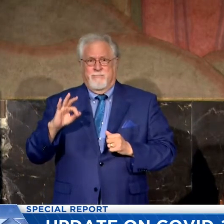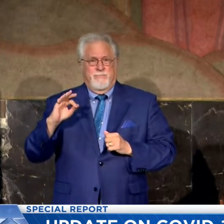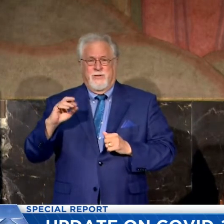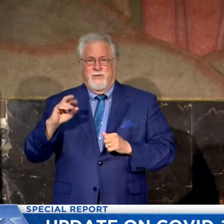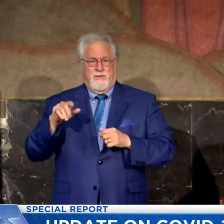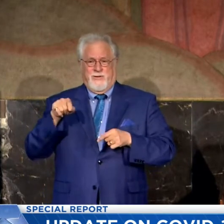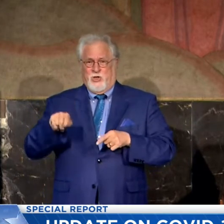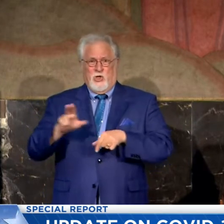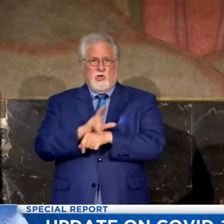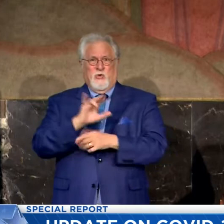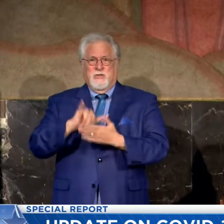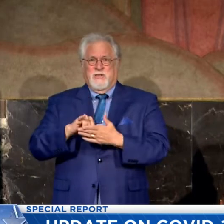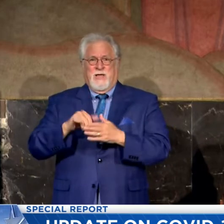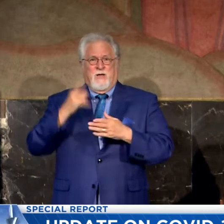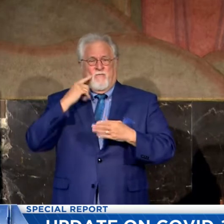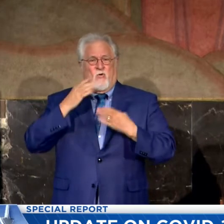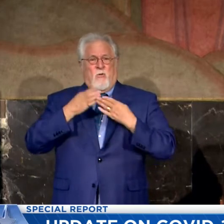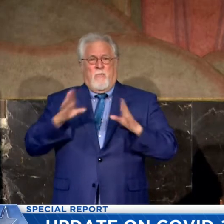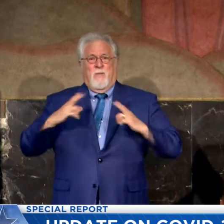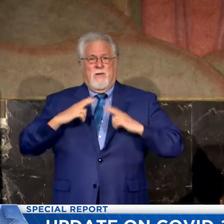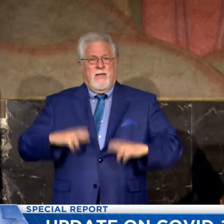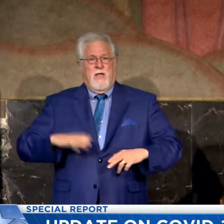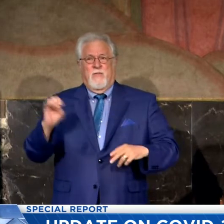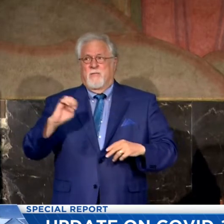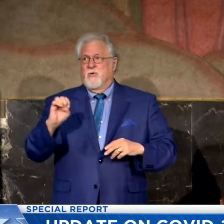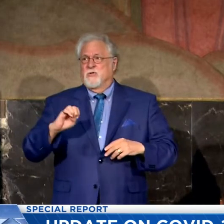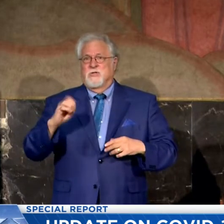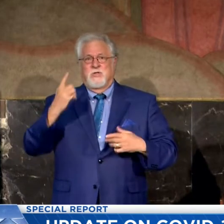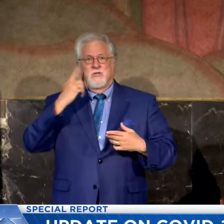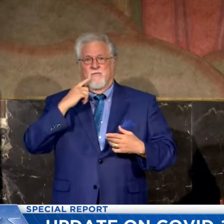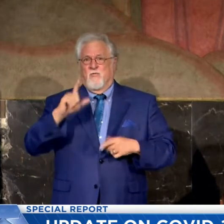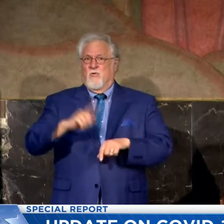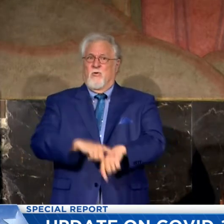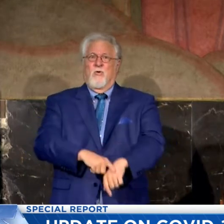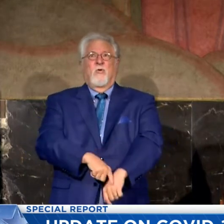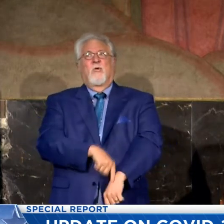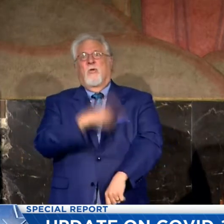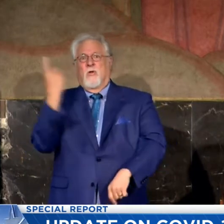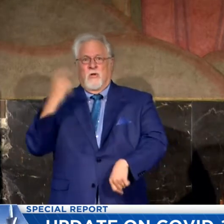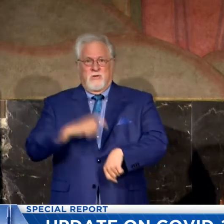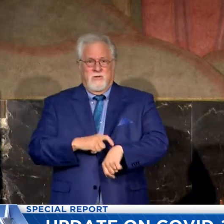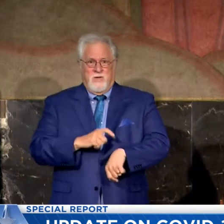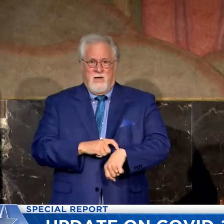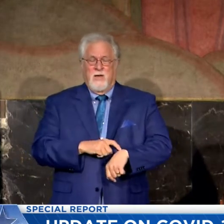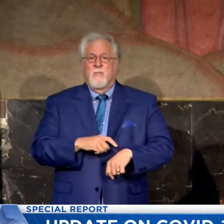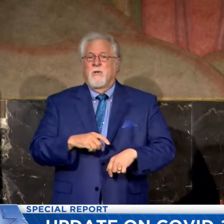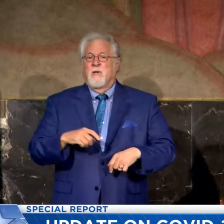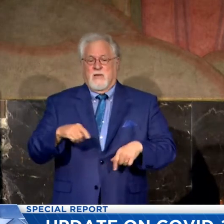WAS NOT INVENTED TWO MONTHS AGO WITH COVID-19 STRIKING. IT'S BEEN A USEFUL TOOL WITH